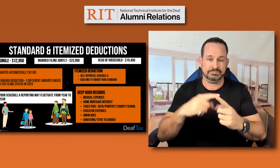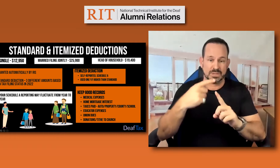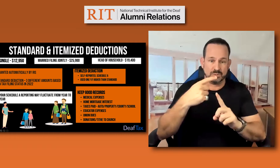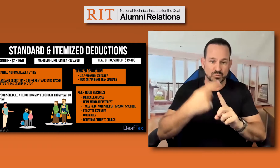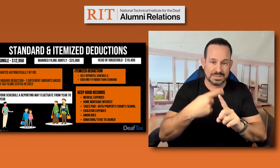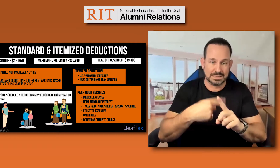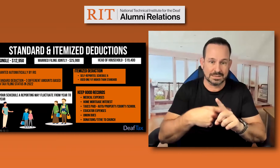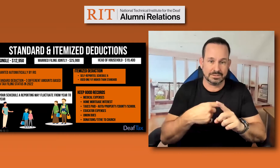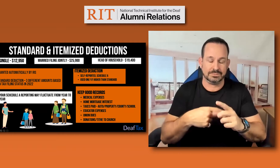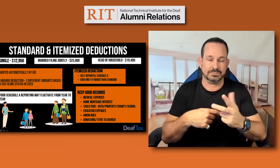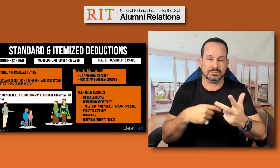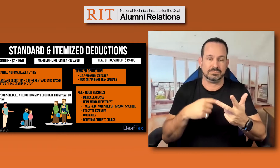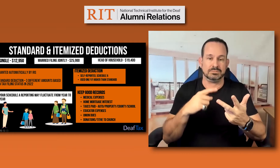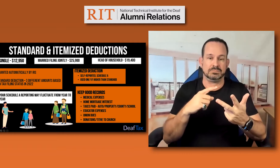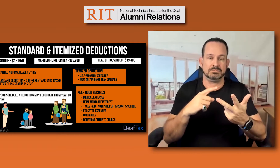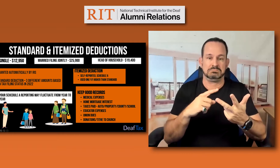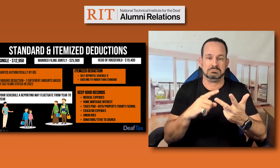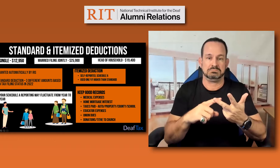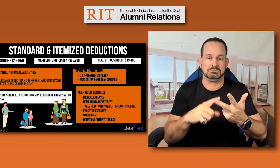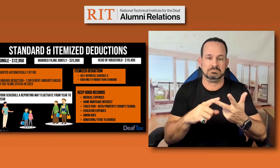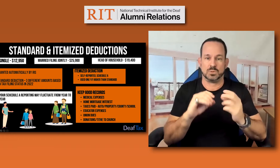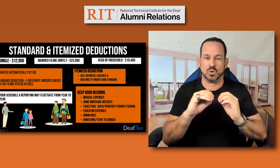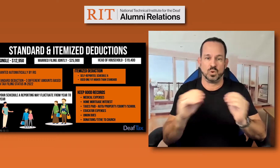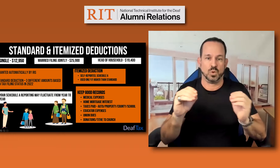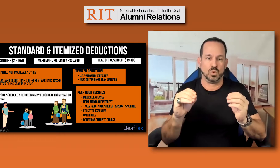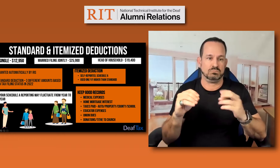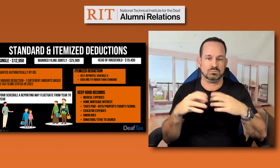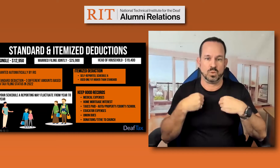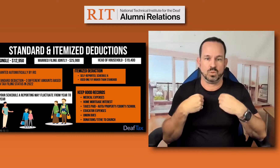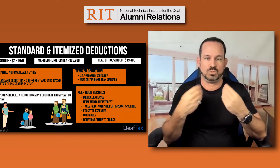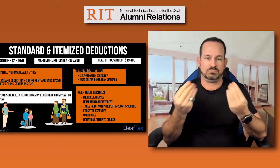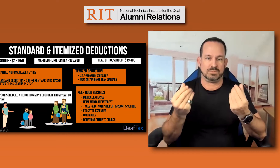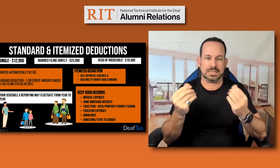Or some things cannot be deducted: your medical expenses.